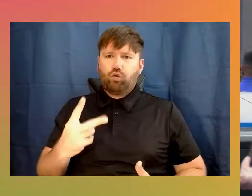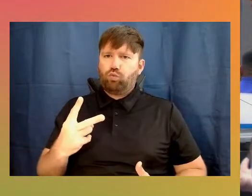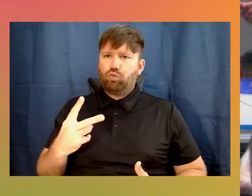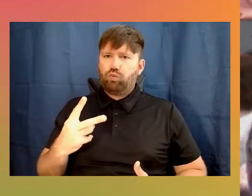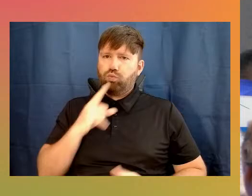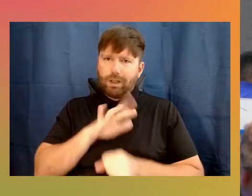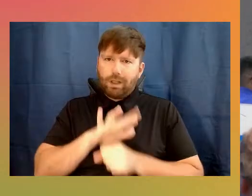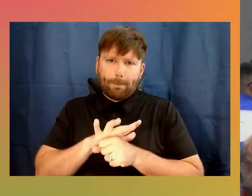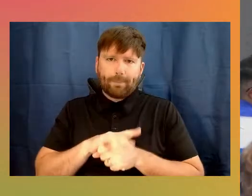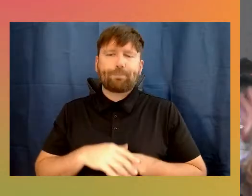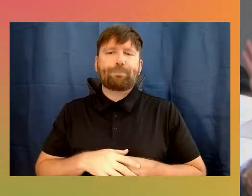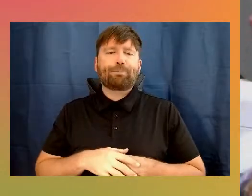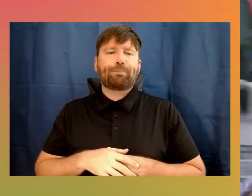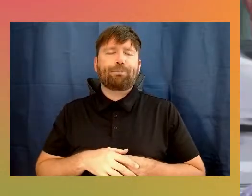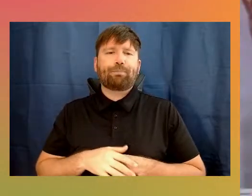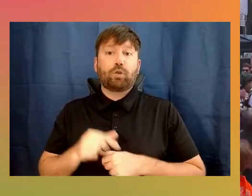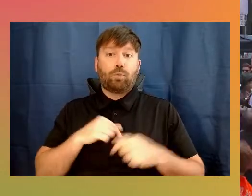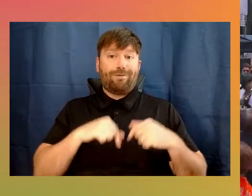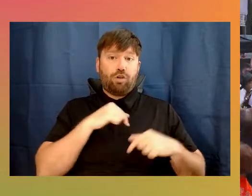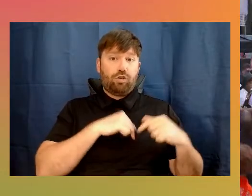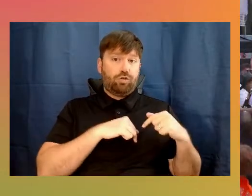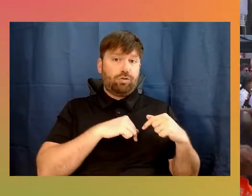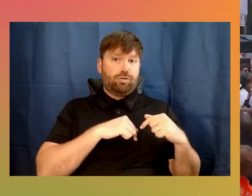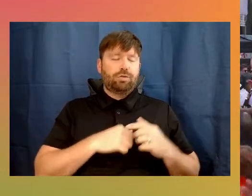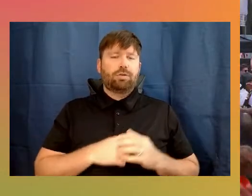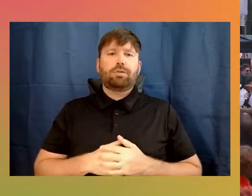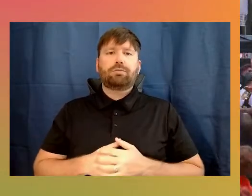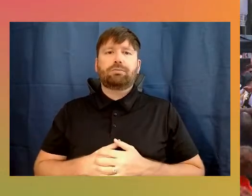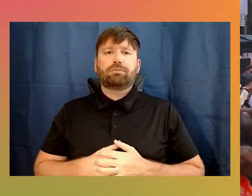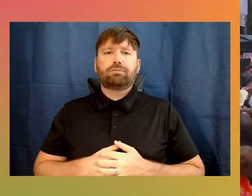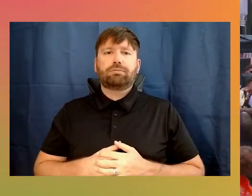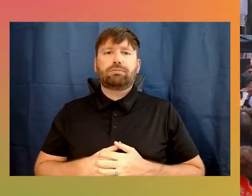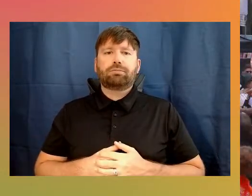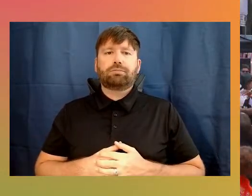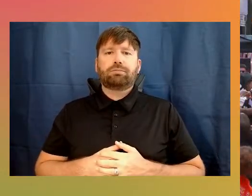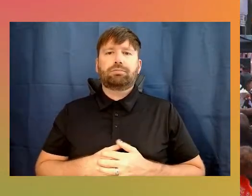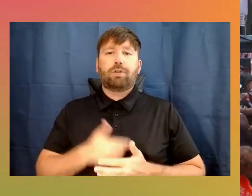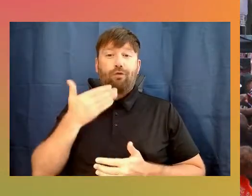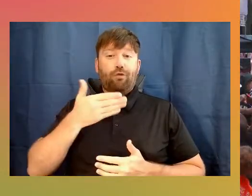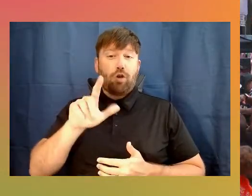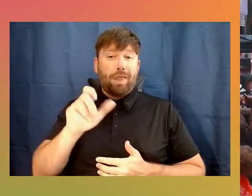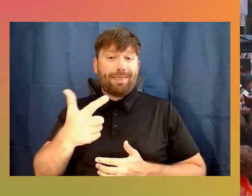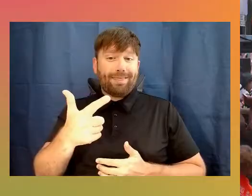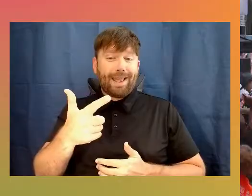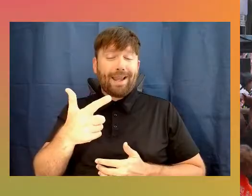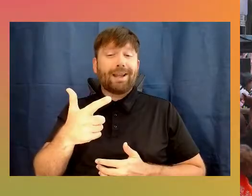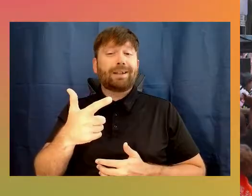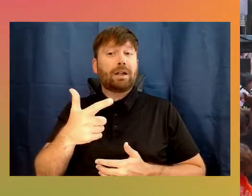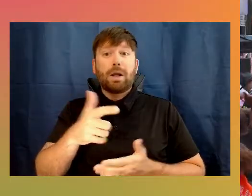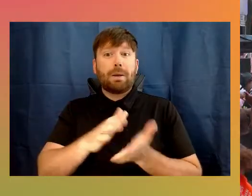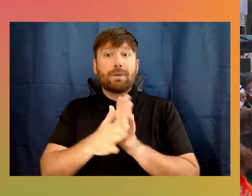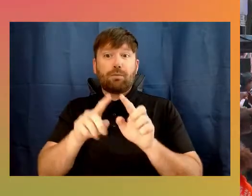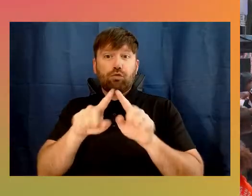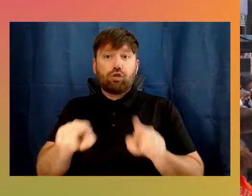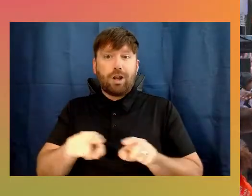VERY NICE. SLOWLY COME BACK UP WARRIOR TWO. KEEP THE FRONT, BEND IN THE FRONT KNEE, COMMIT TO IT.